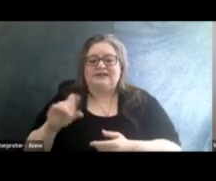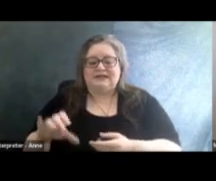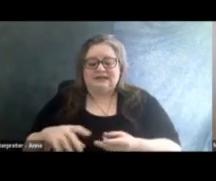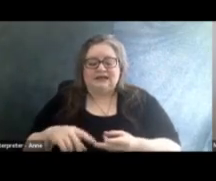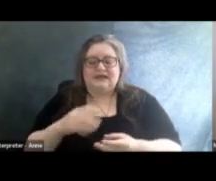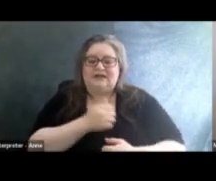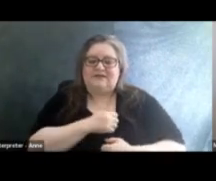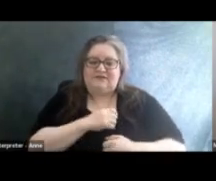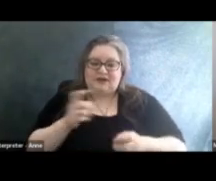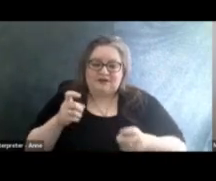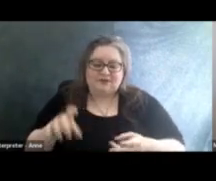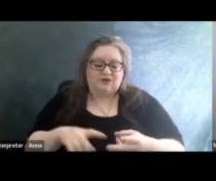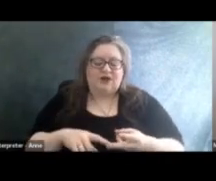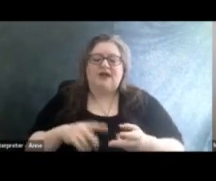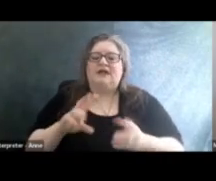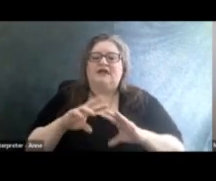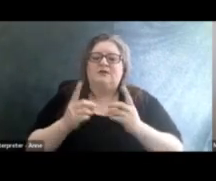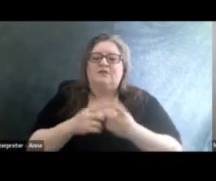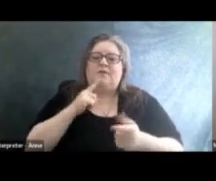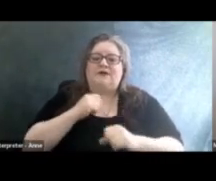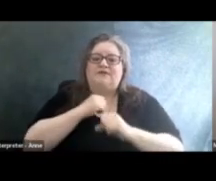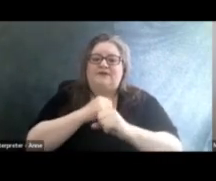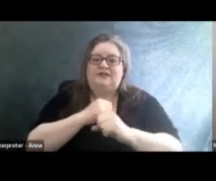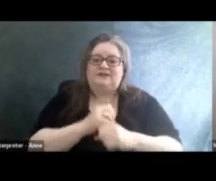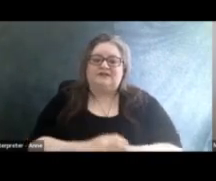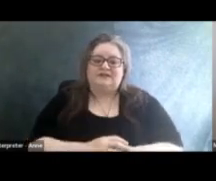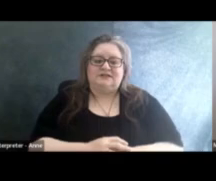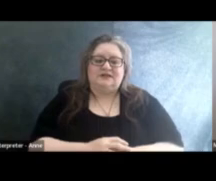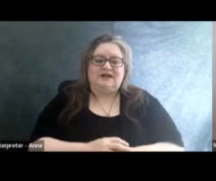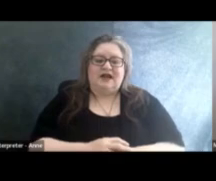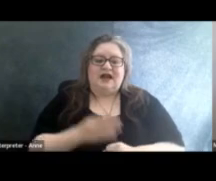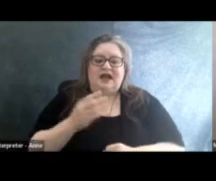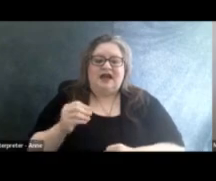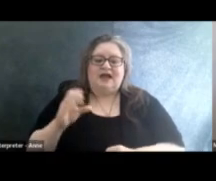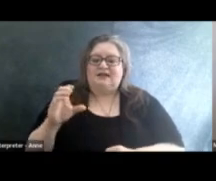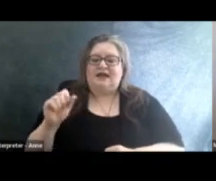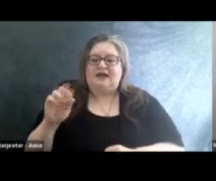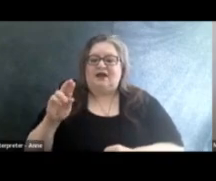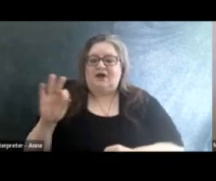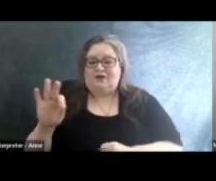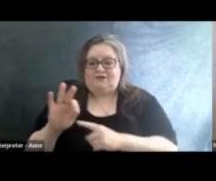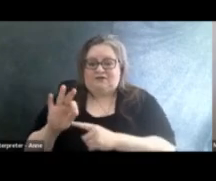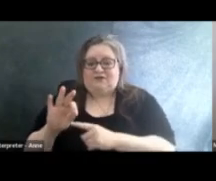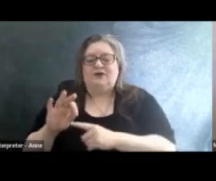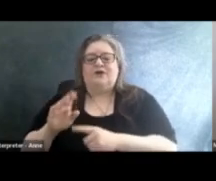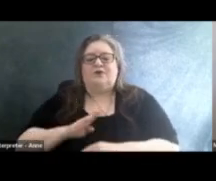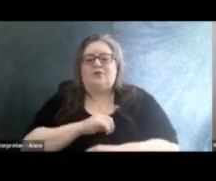Departments of Defense and the CARF board. So without further